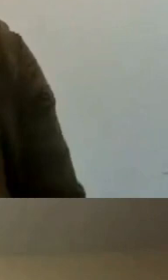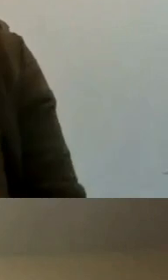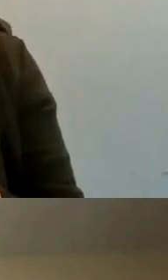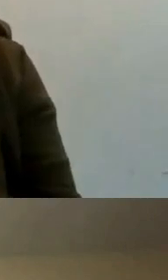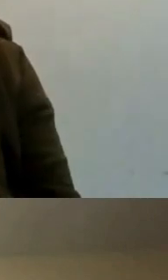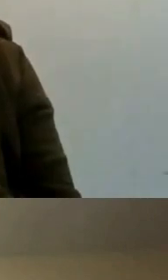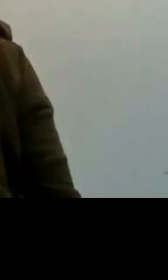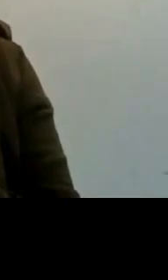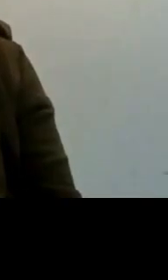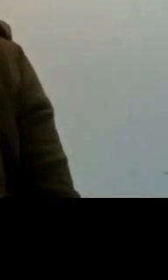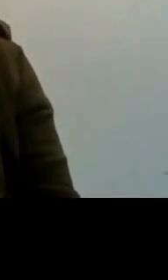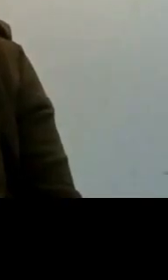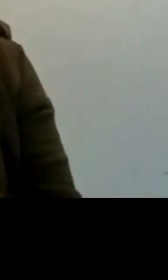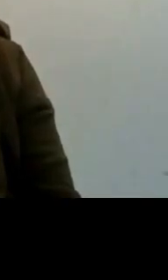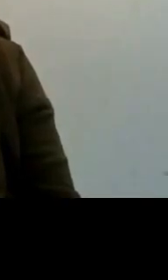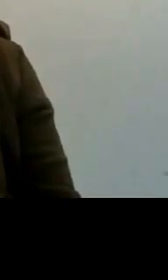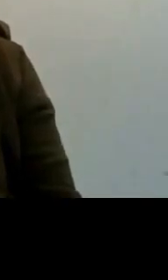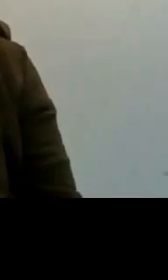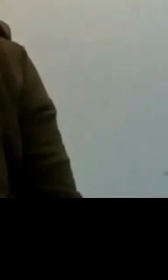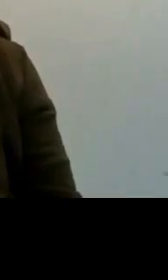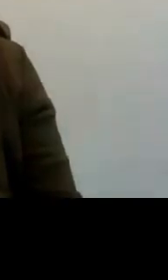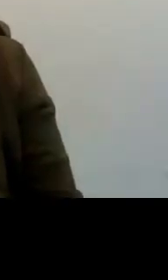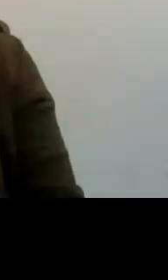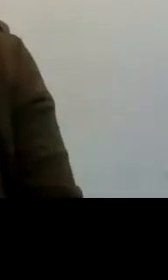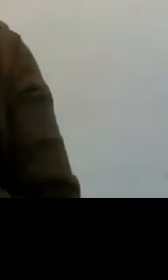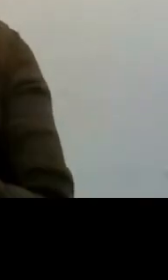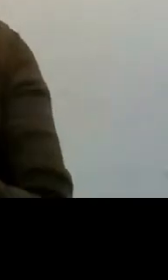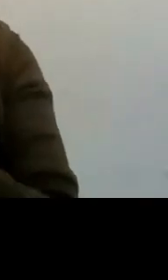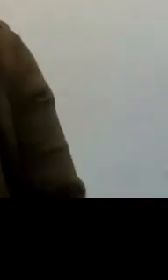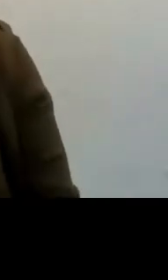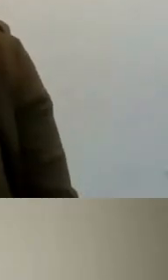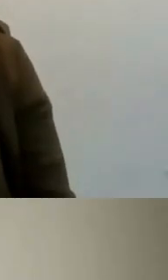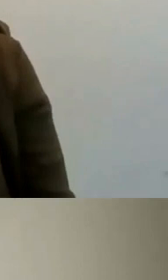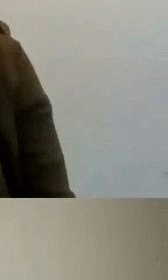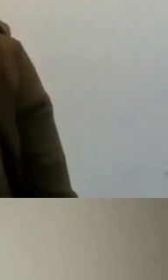um Colin Burke he is a psychiatrist as well at Massachusetts General Hospital and an instructor